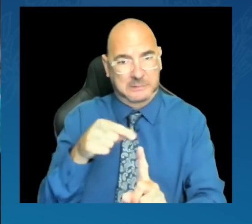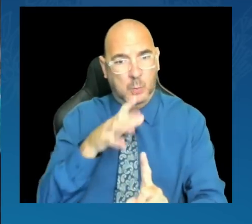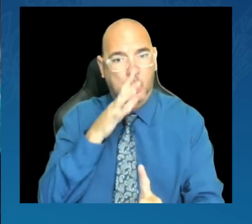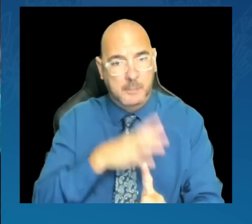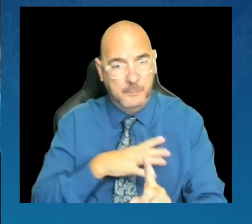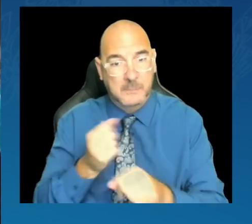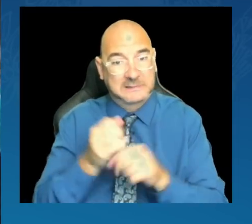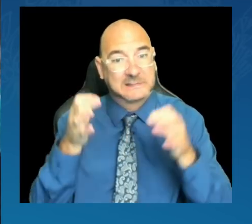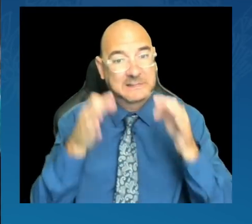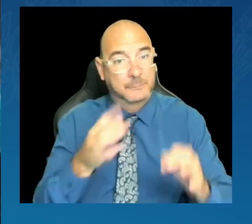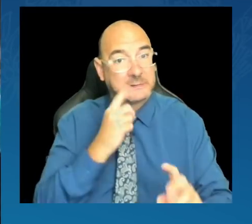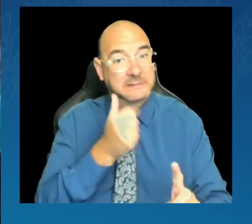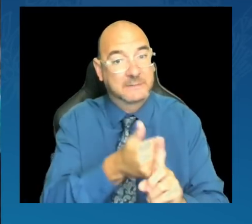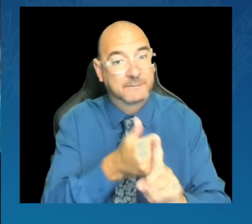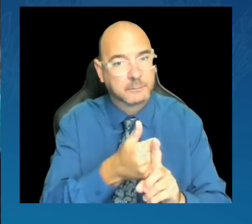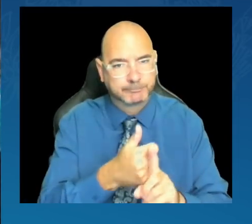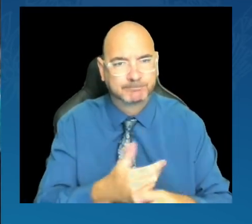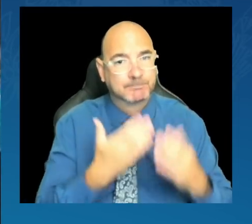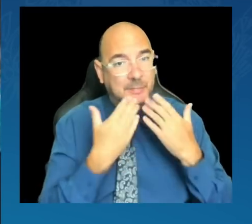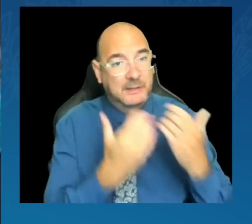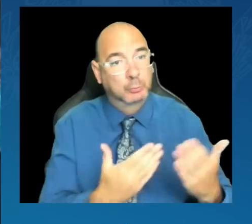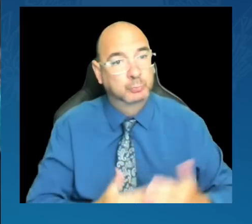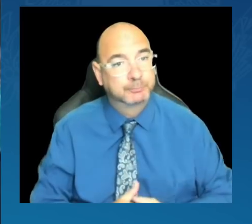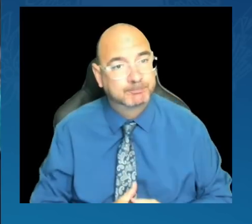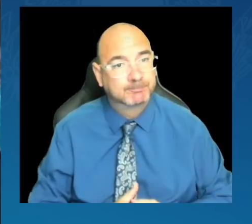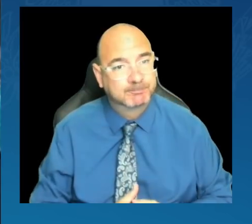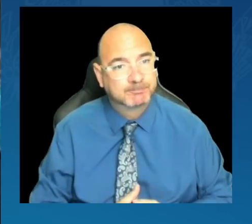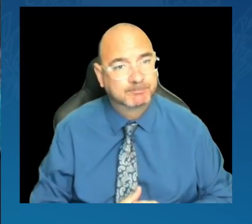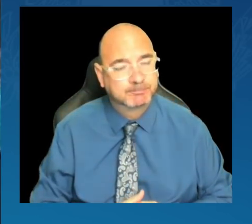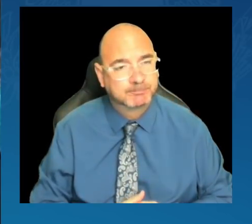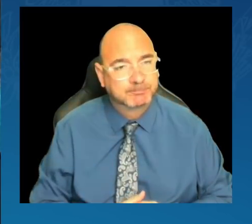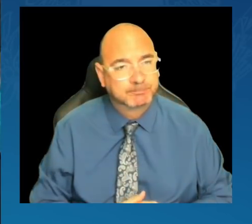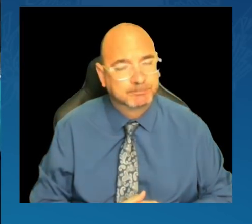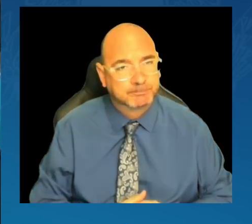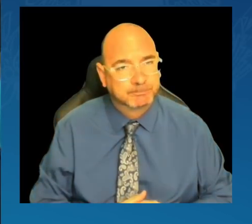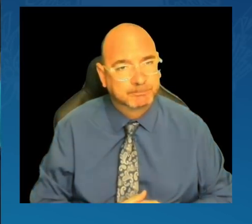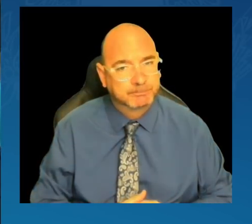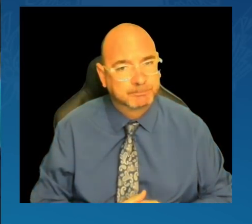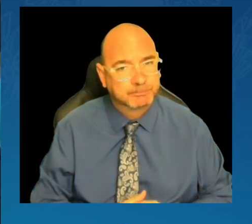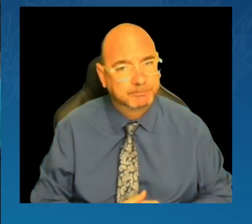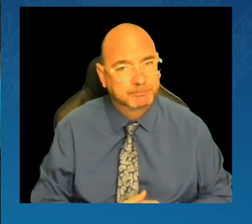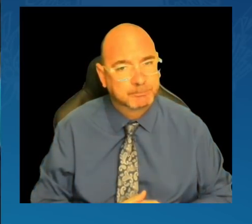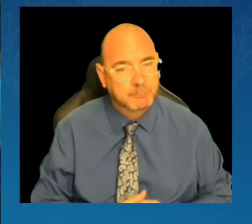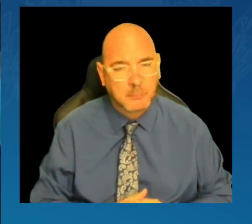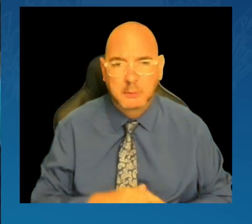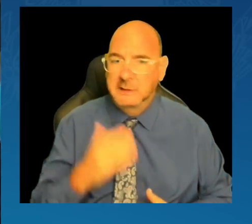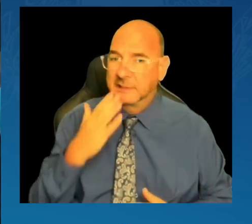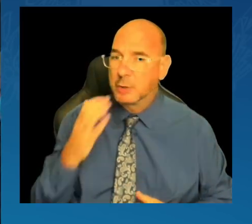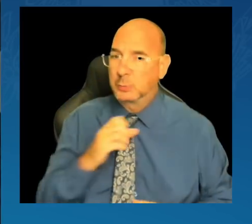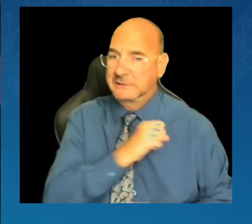Rep. GiaQuinta: Thank you, Representative Pryor. Senator Jean Breaux. Senator Breaux: Thank you for your engagement.